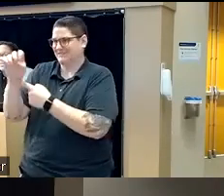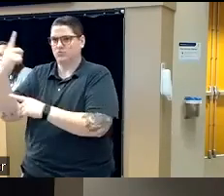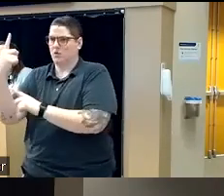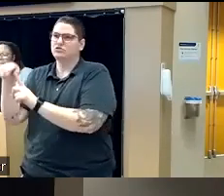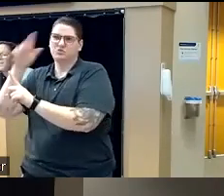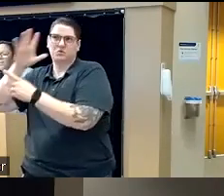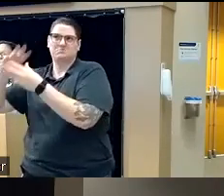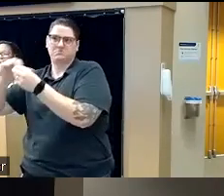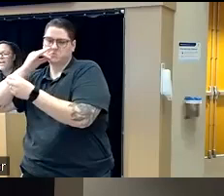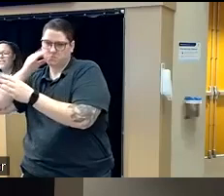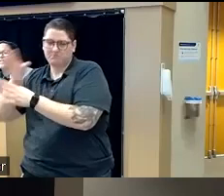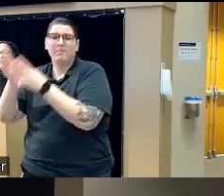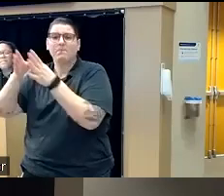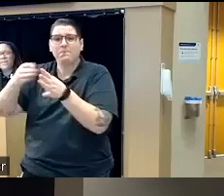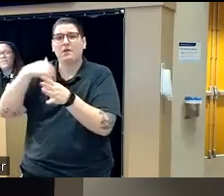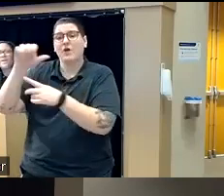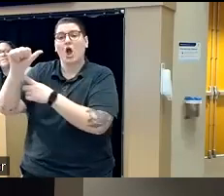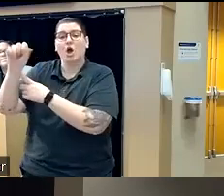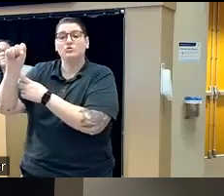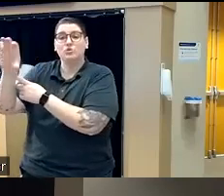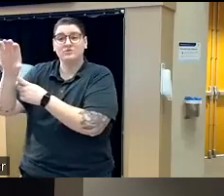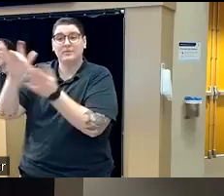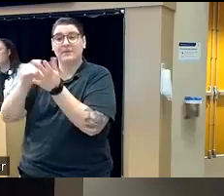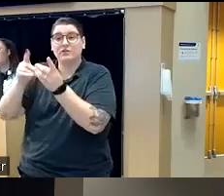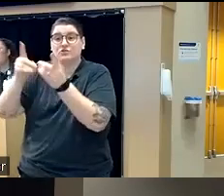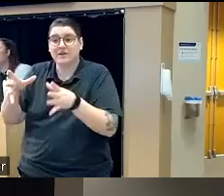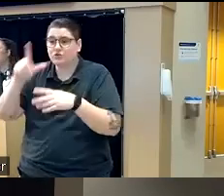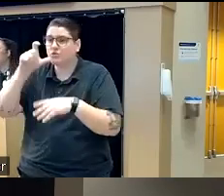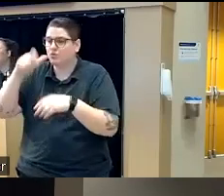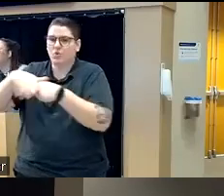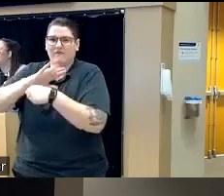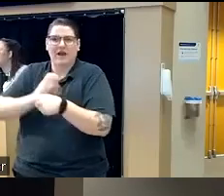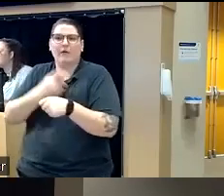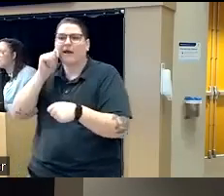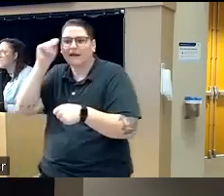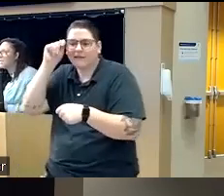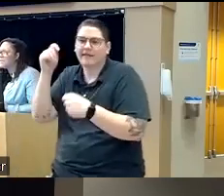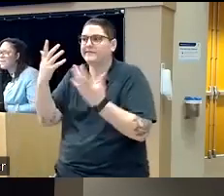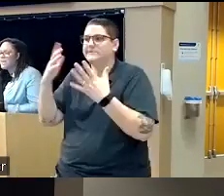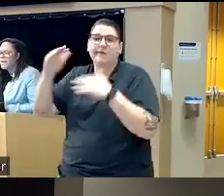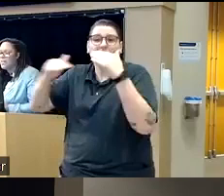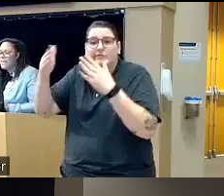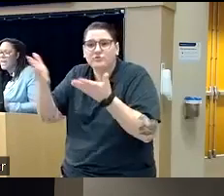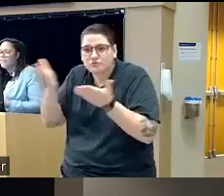shortly we have associate medical directors that cover our Adolescent and Young Adult Services we